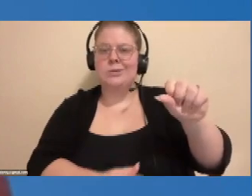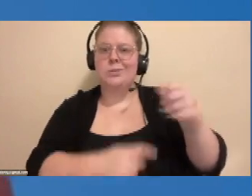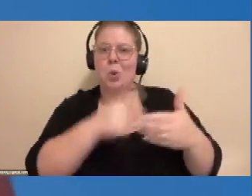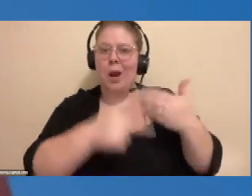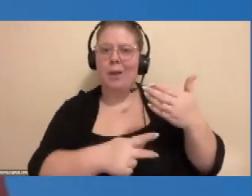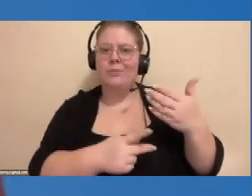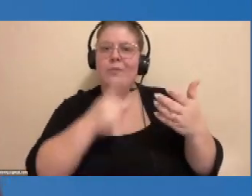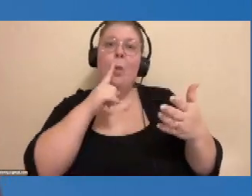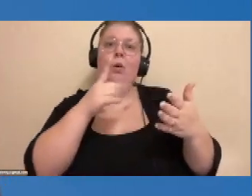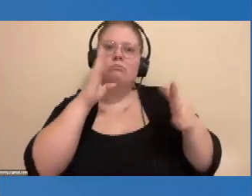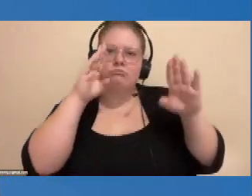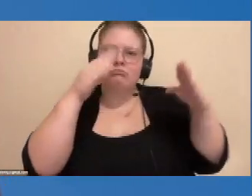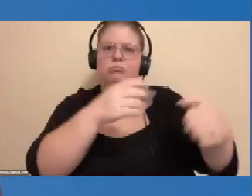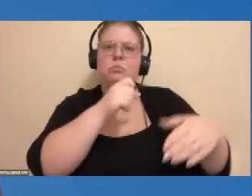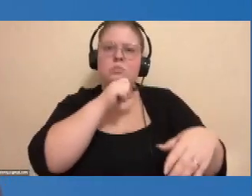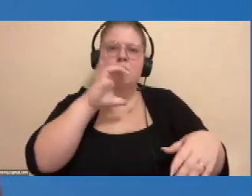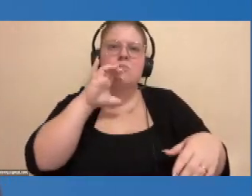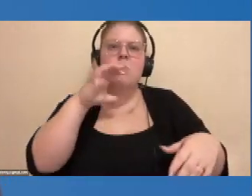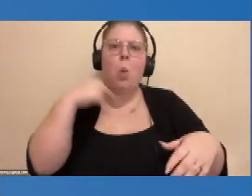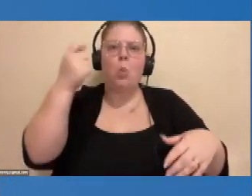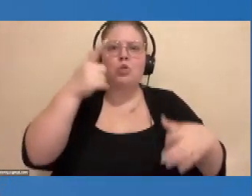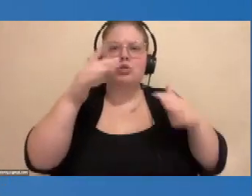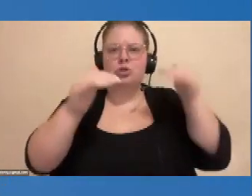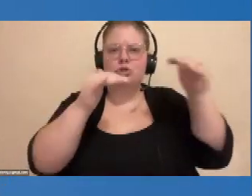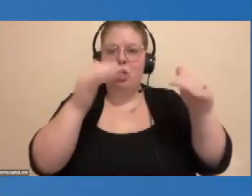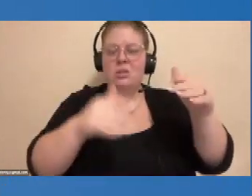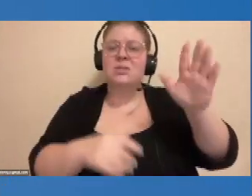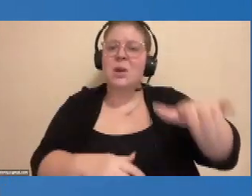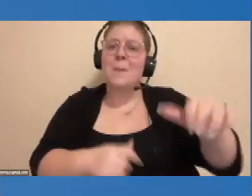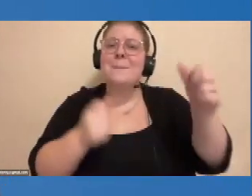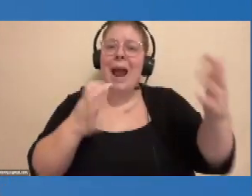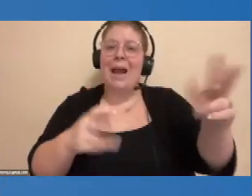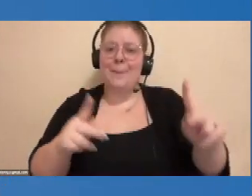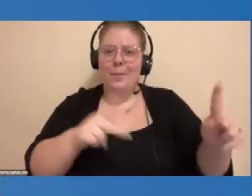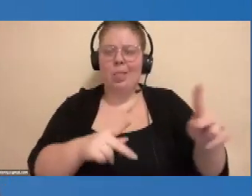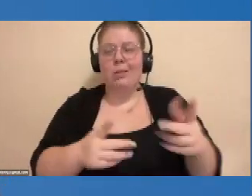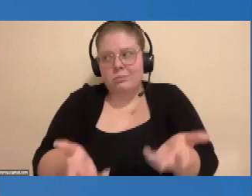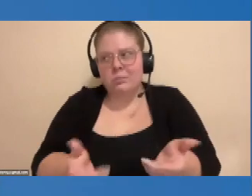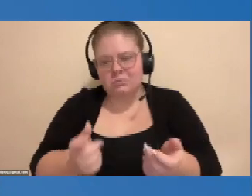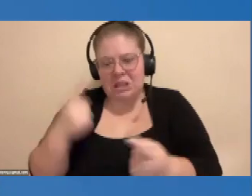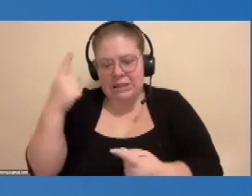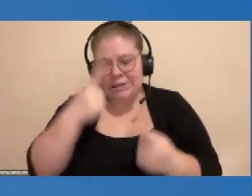And many people, especially people with limited income and resources,